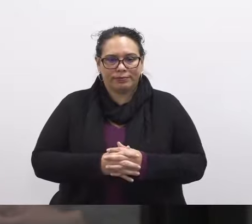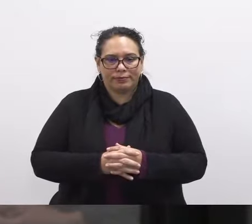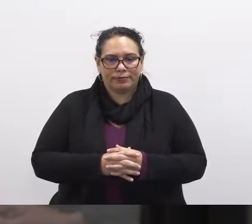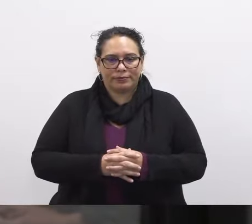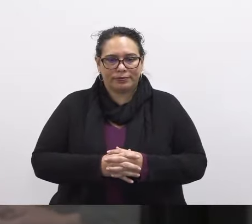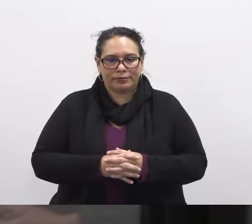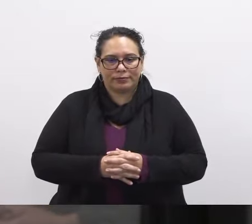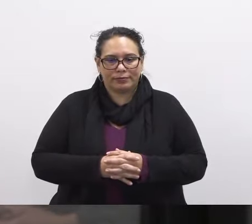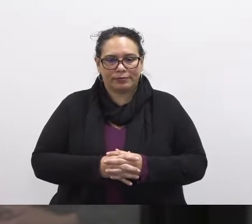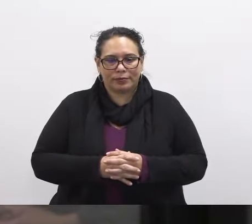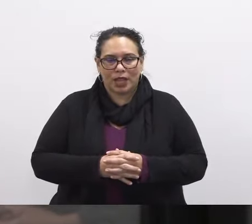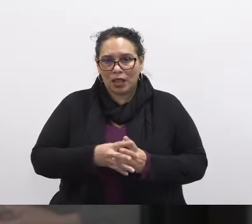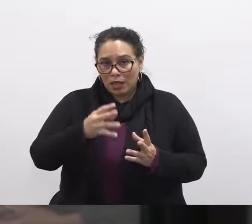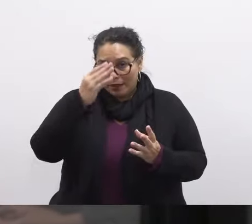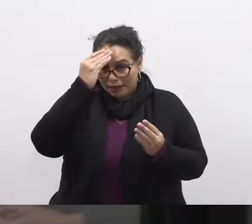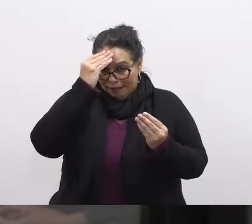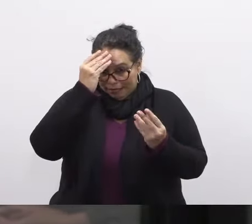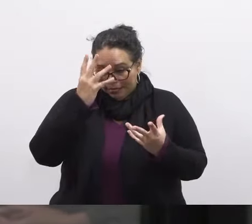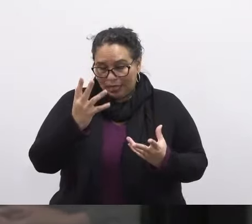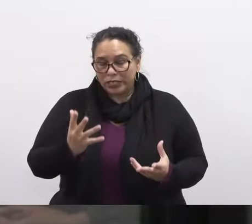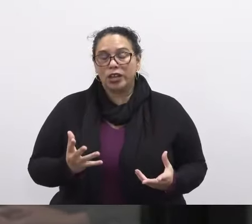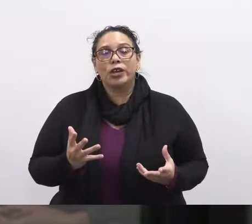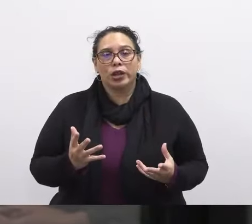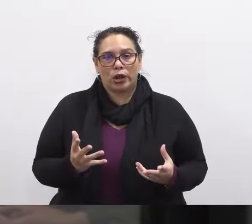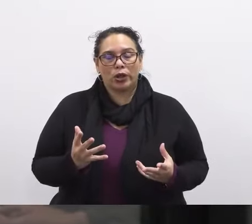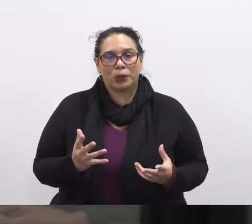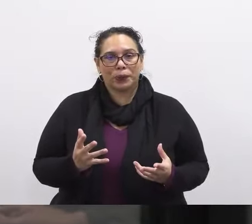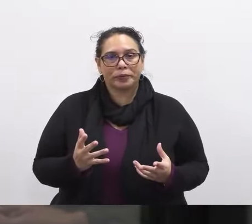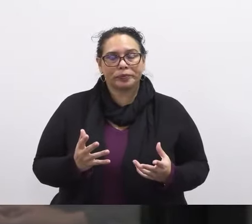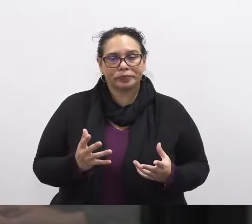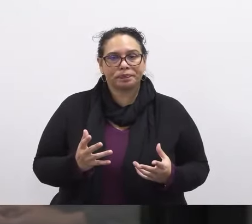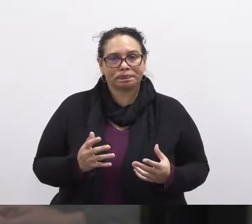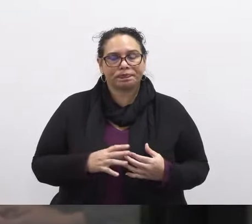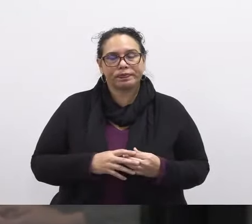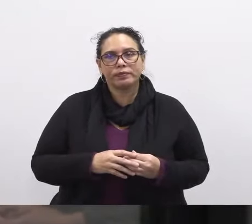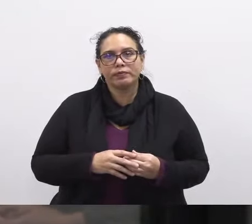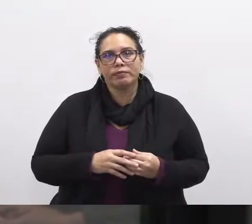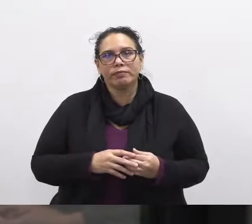Just to let you know that because of not getting paid,